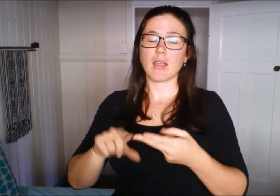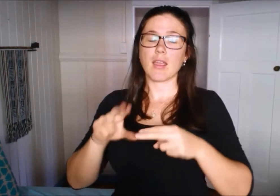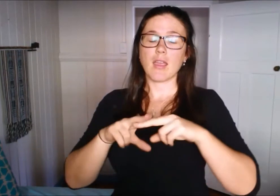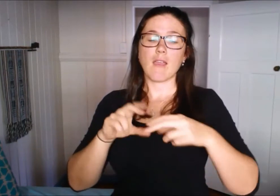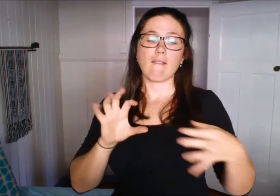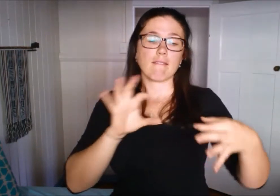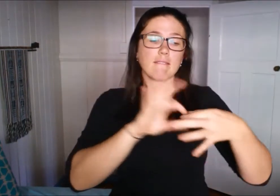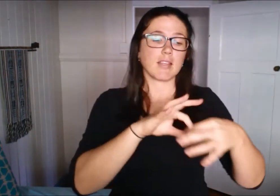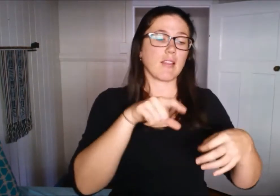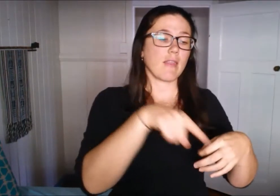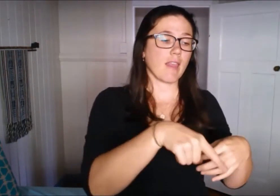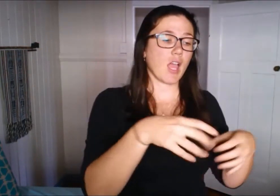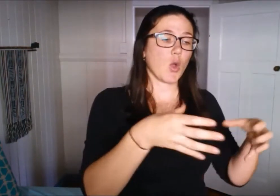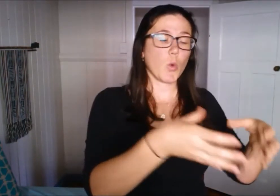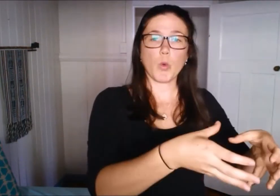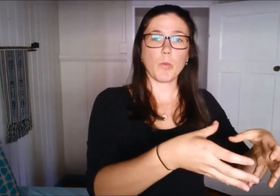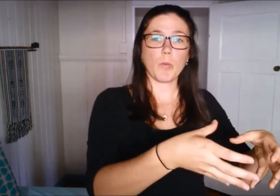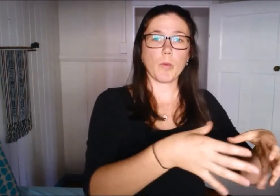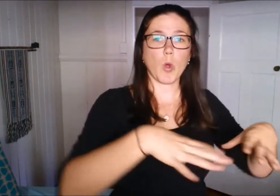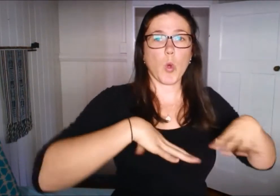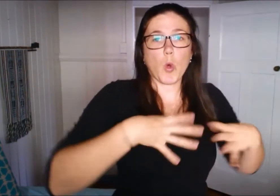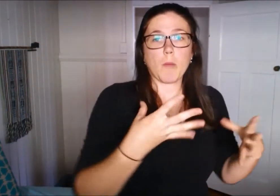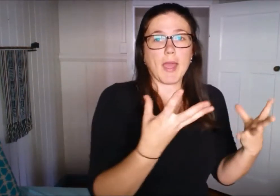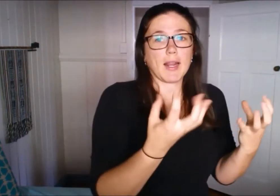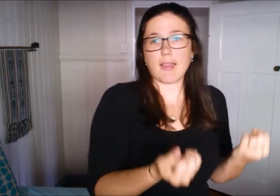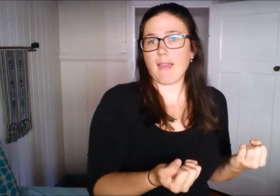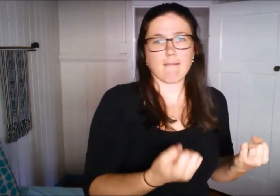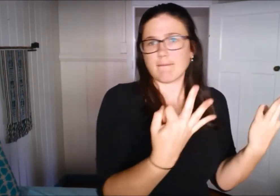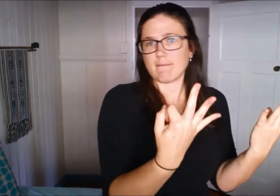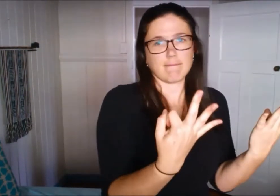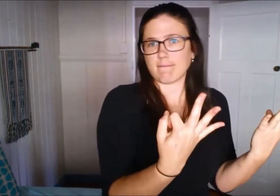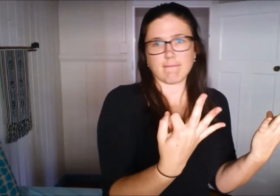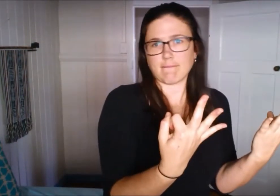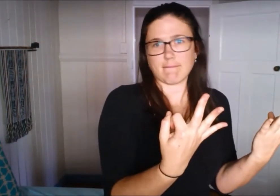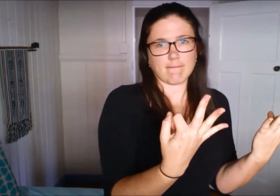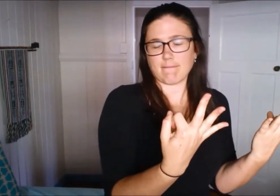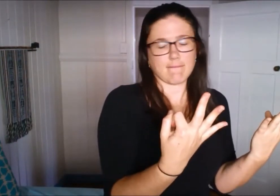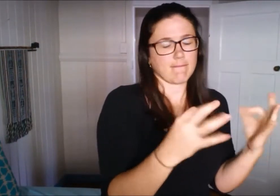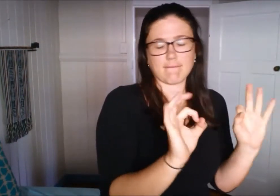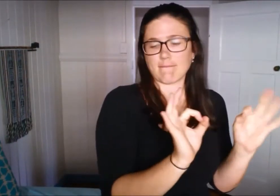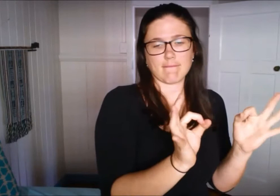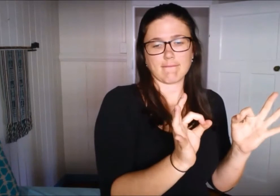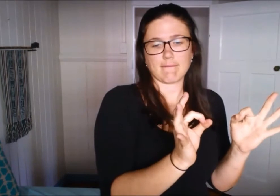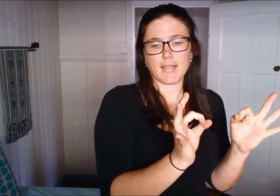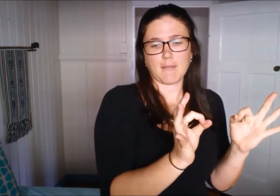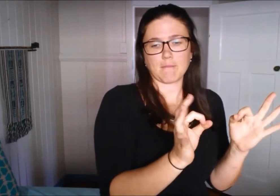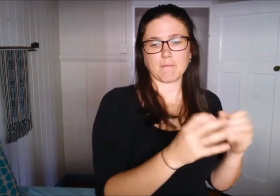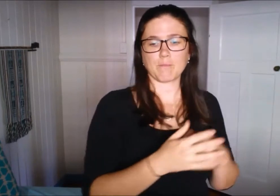But the same things are not given to people who identify with a different group.